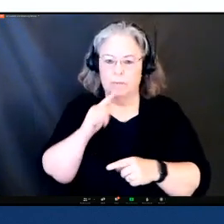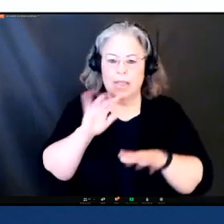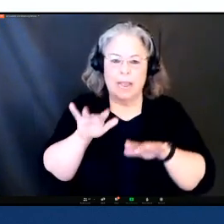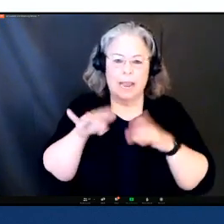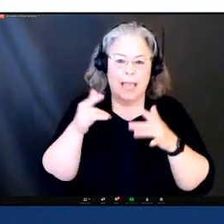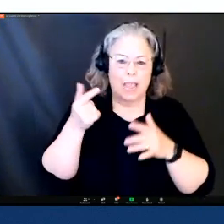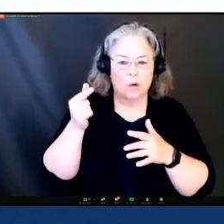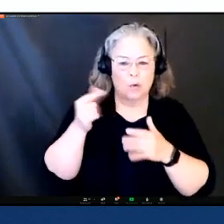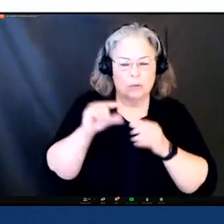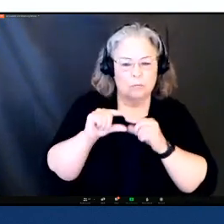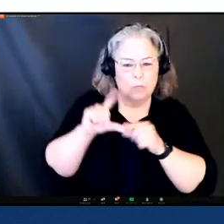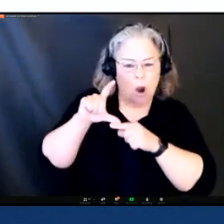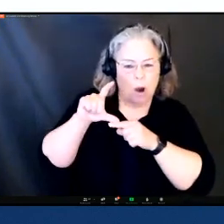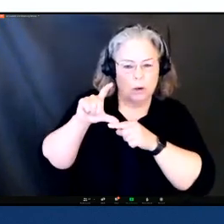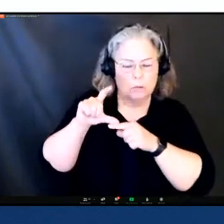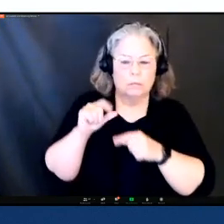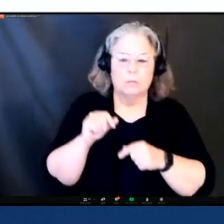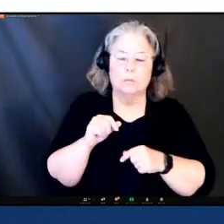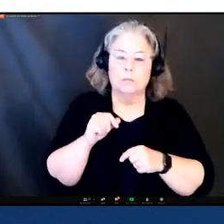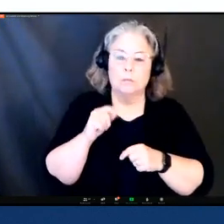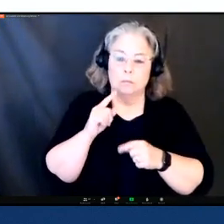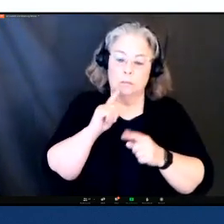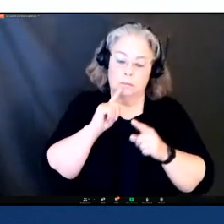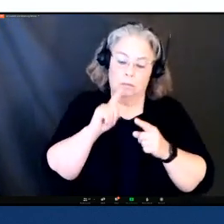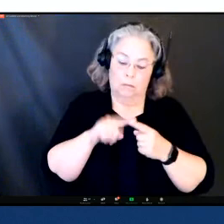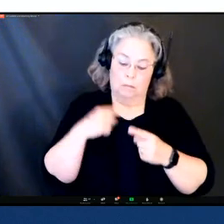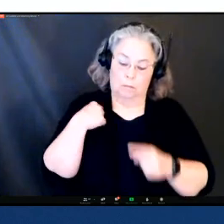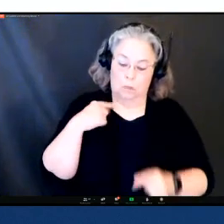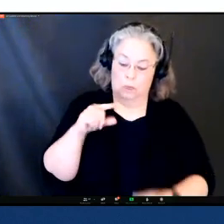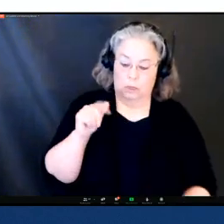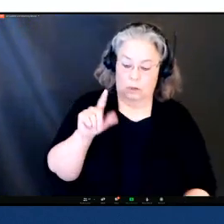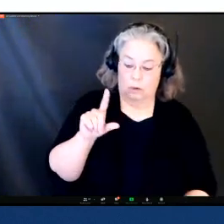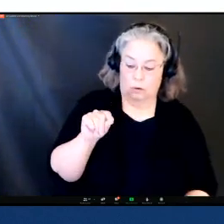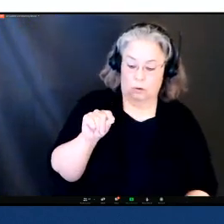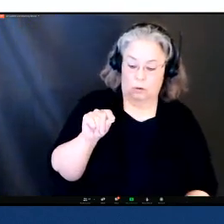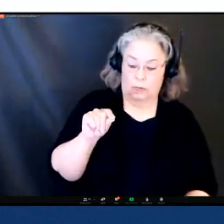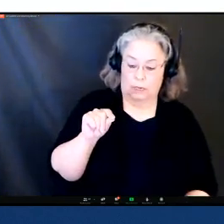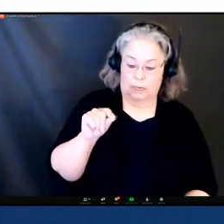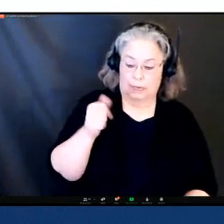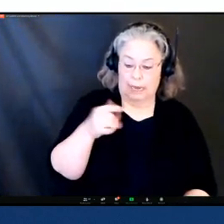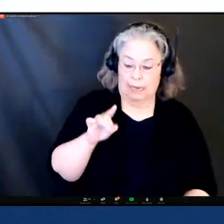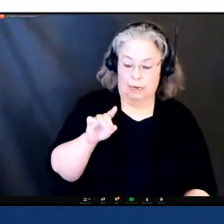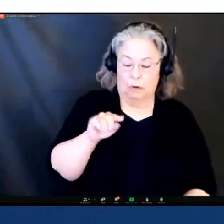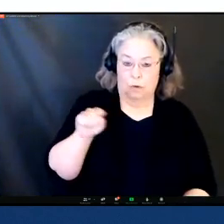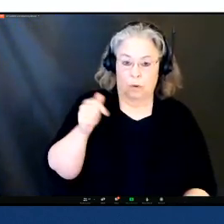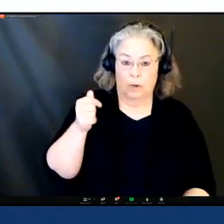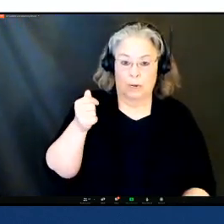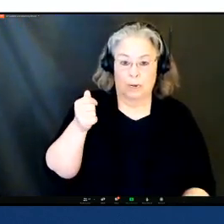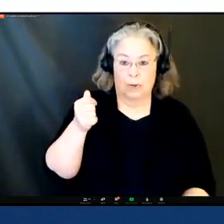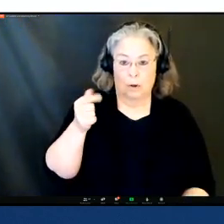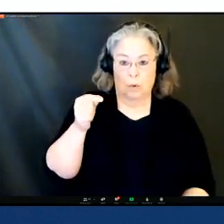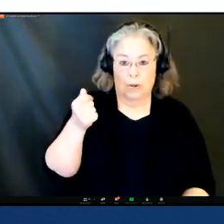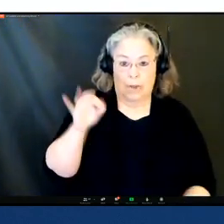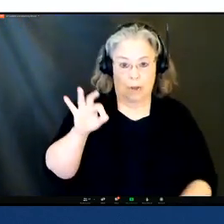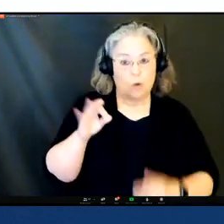And as you can see, up until fiscal year 20 1819, that balance was growing again at a pretty modest rate